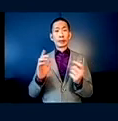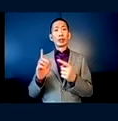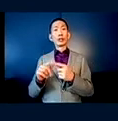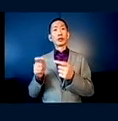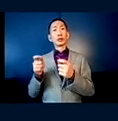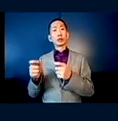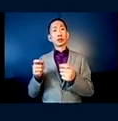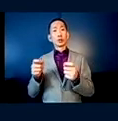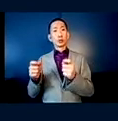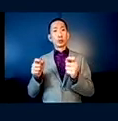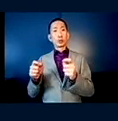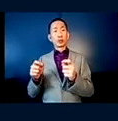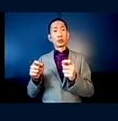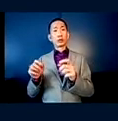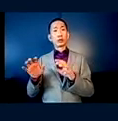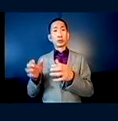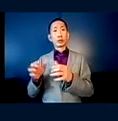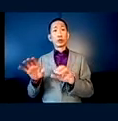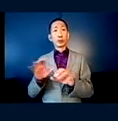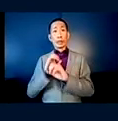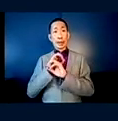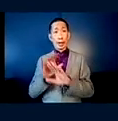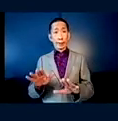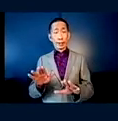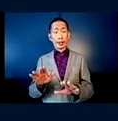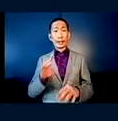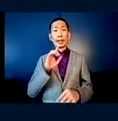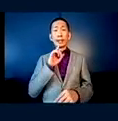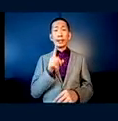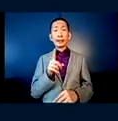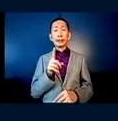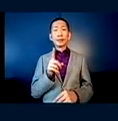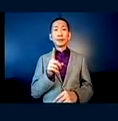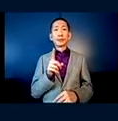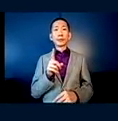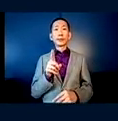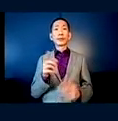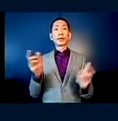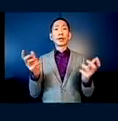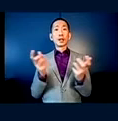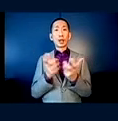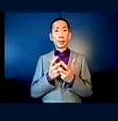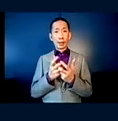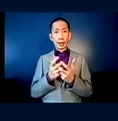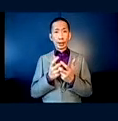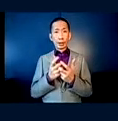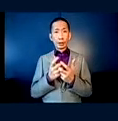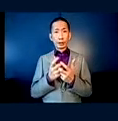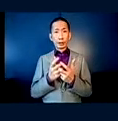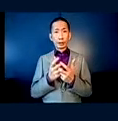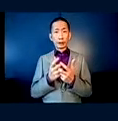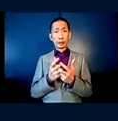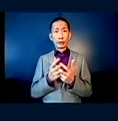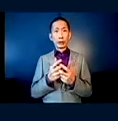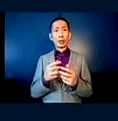REDUCE THE COST COMPARED TO CONTROL, COMPARED TO DOING